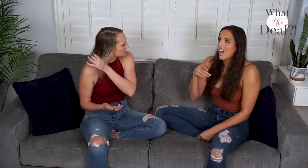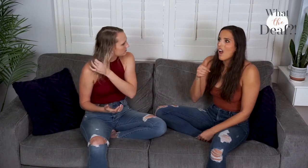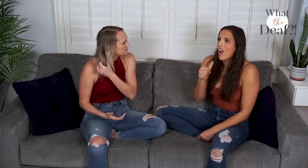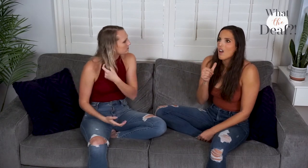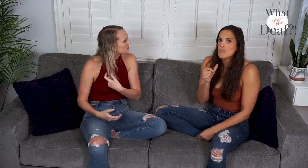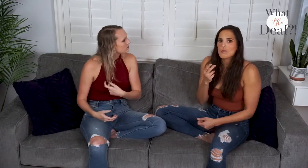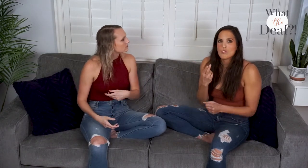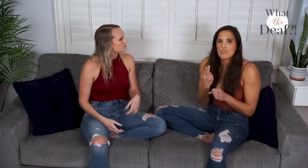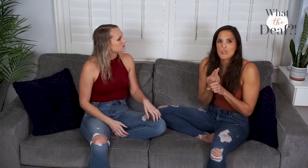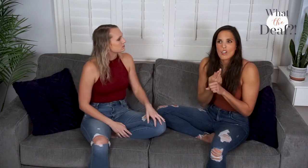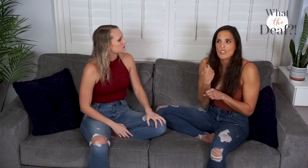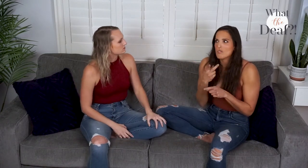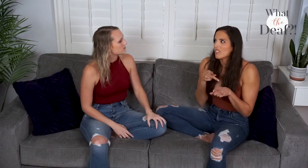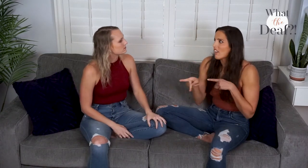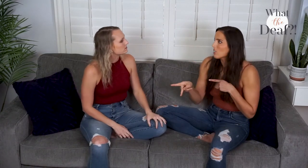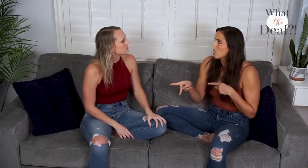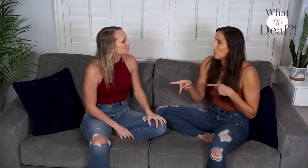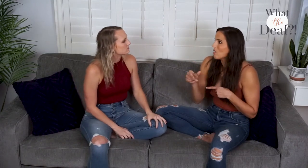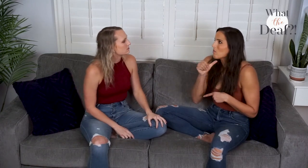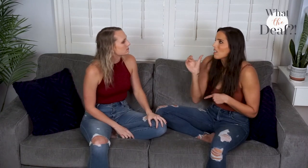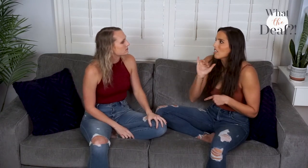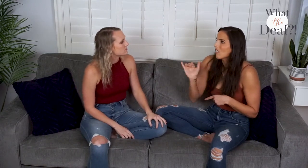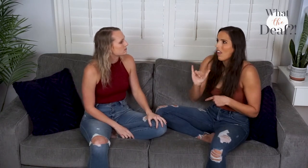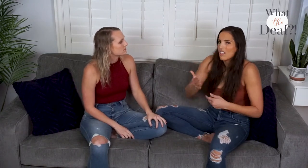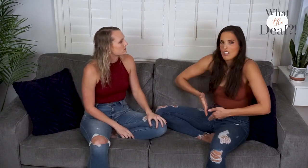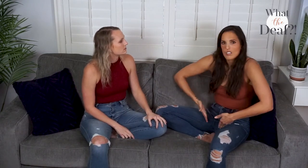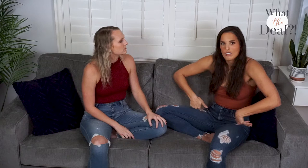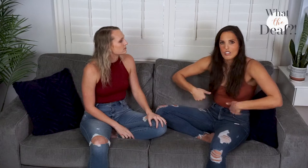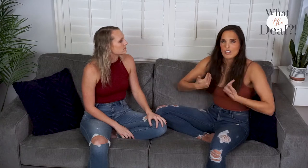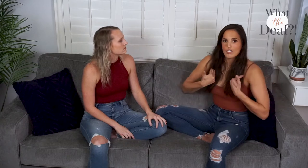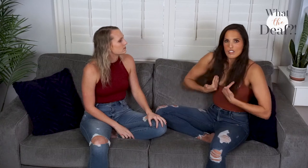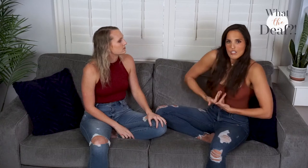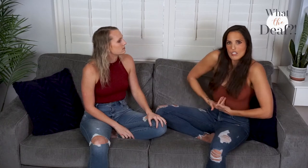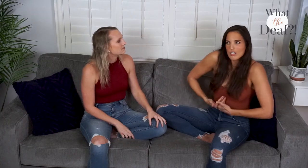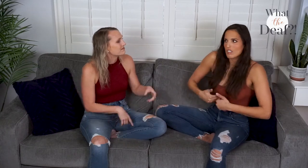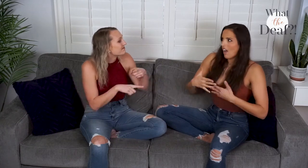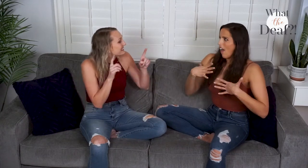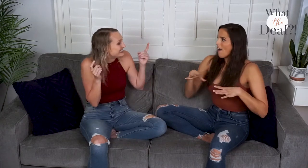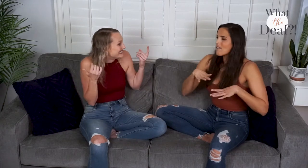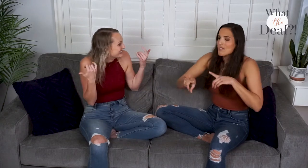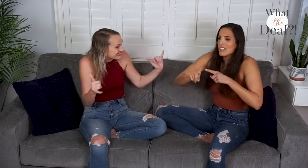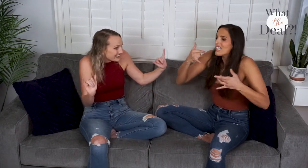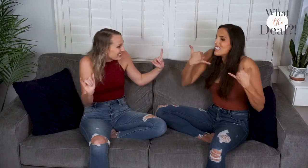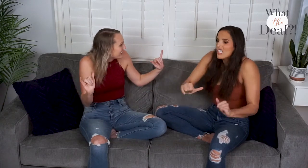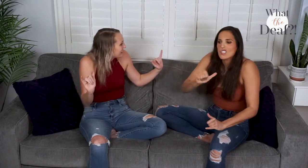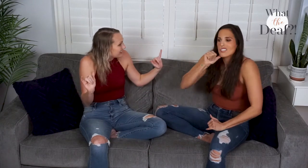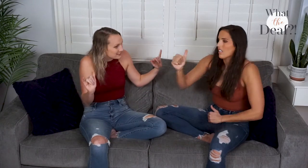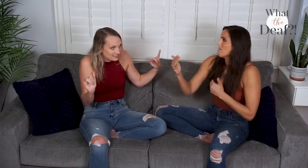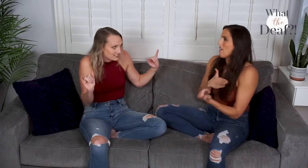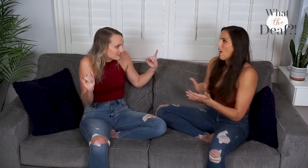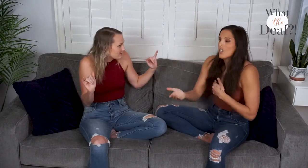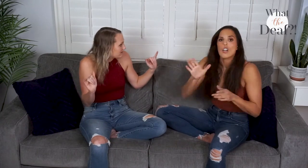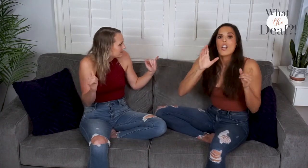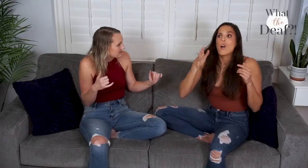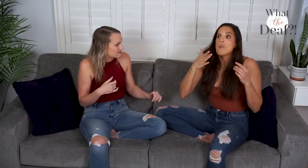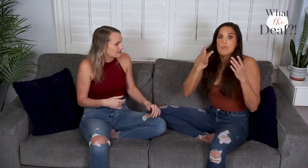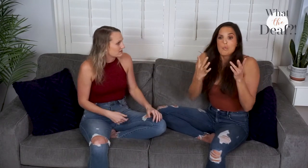I was wearing something professional, I wasn’t wearing short shorts or a low-cut top, but it still doesn’t matter.